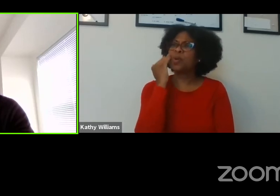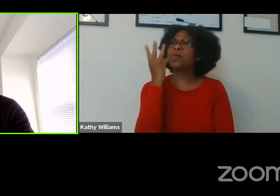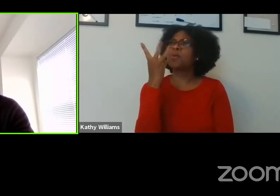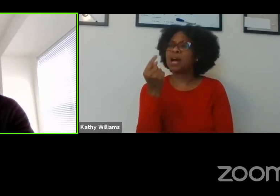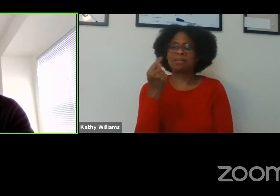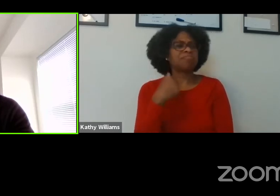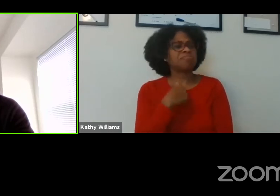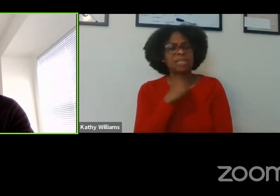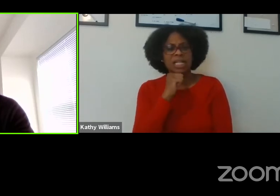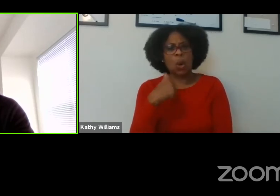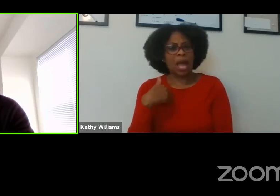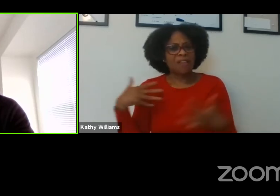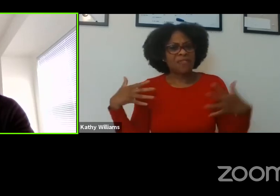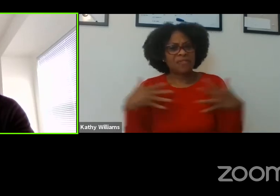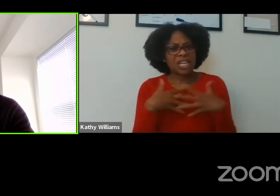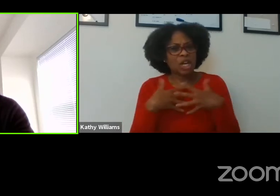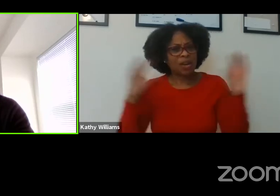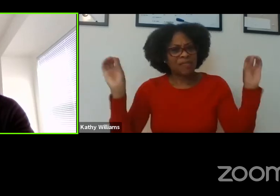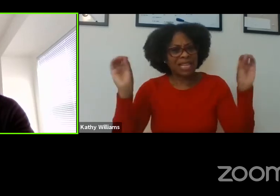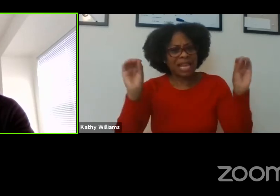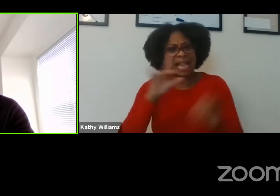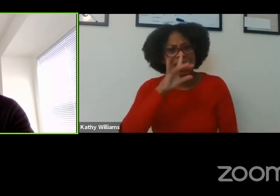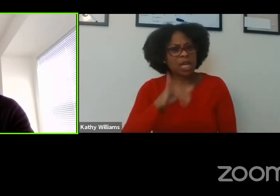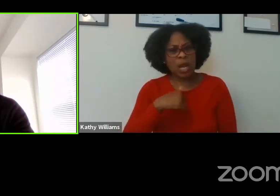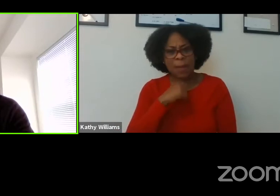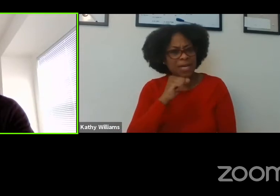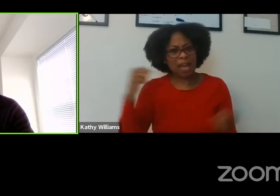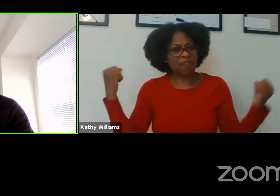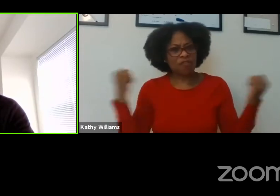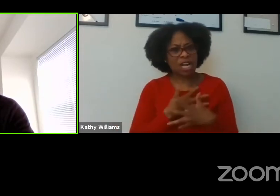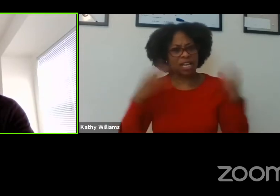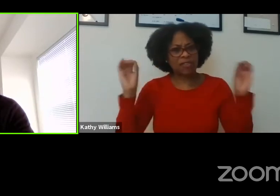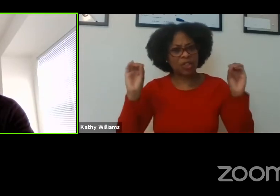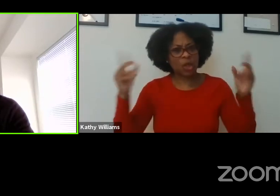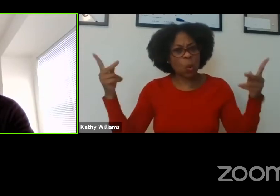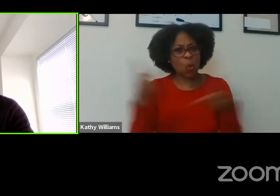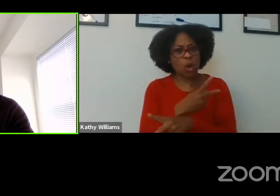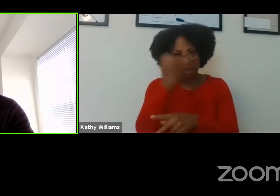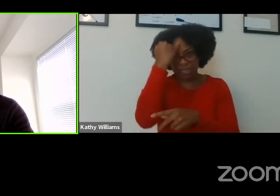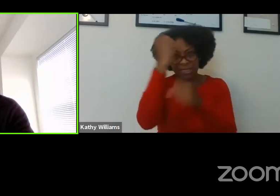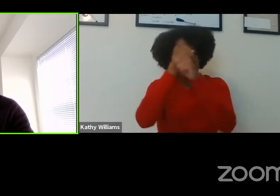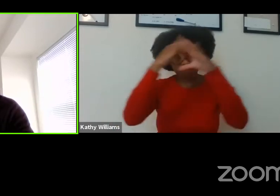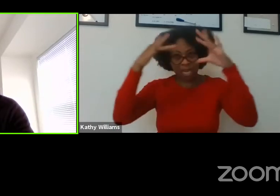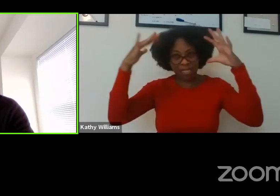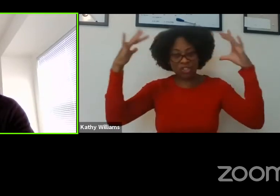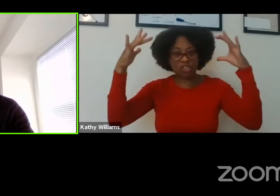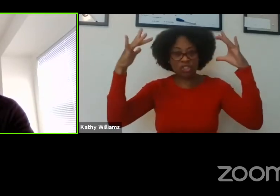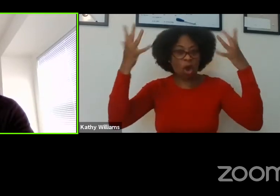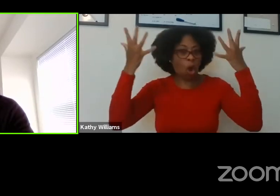anything. I am literally not afraid of anything. The worst thing that I could imagine happening to me has already happened.